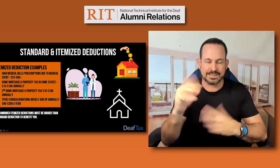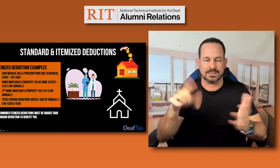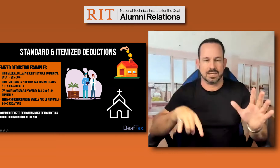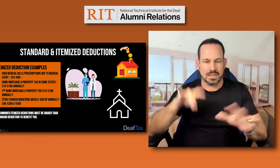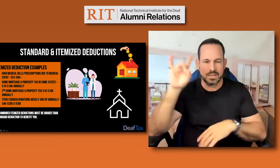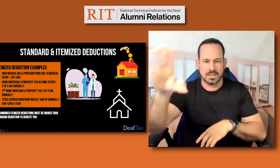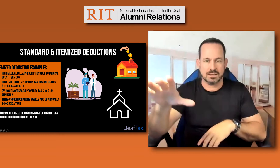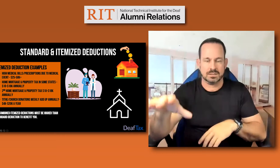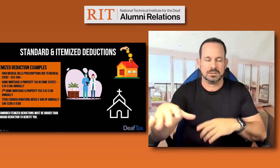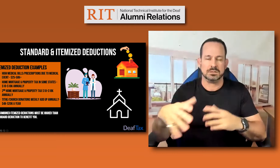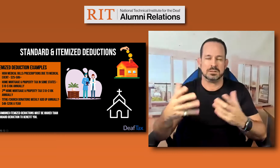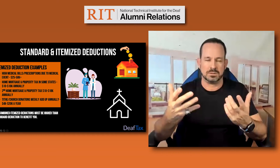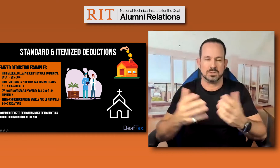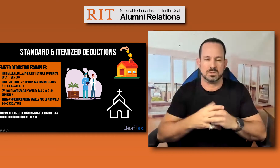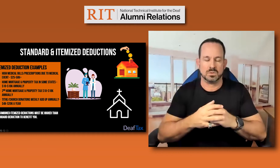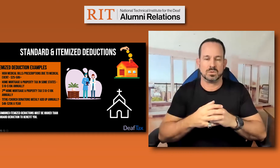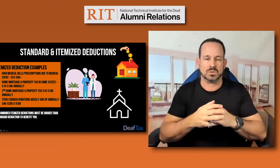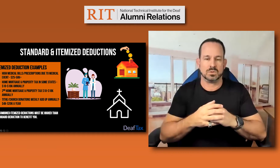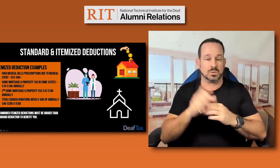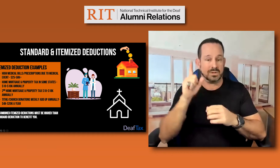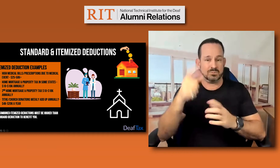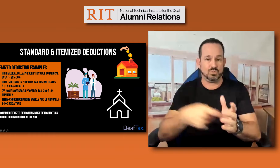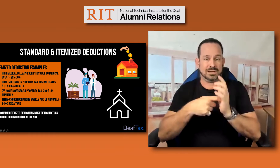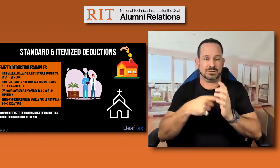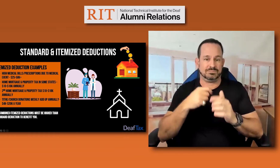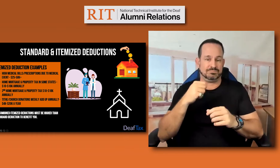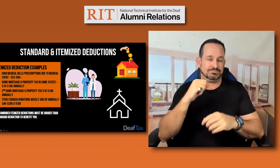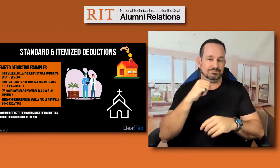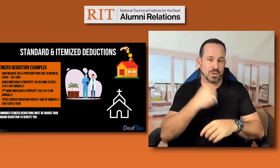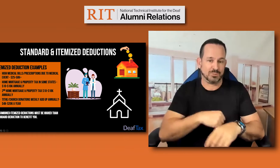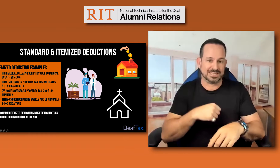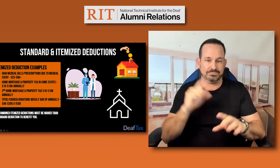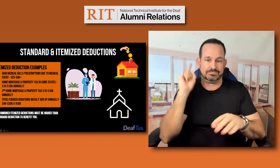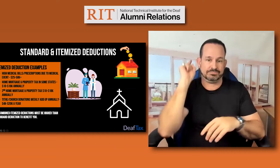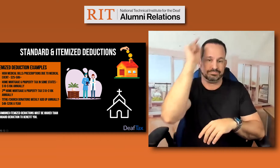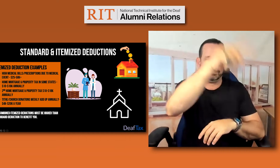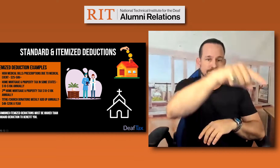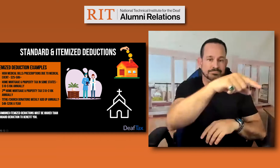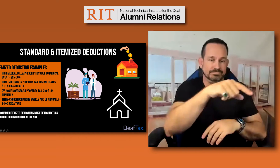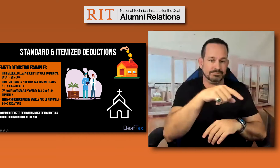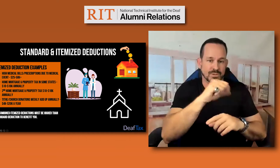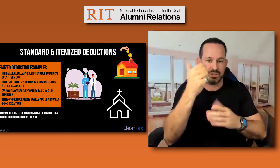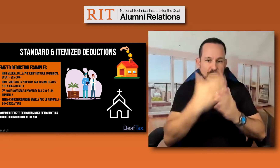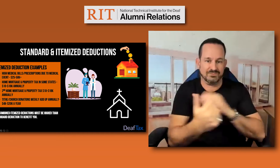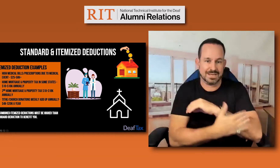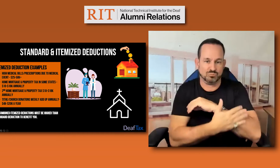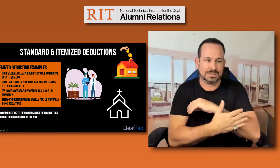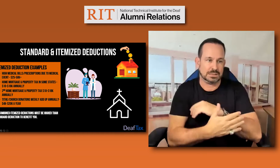Also, there's an ambulance ride that that will cost a lot. Insurance only covers so much.